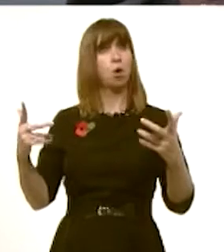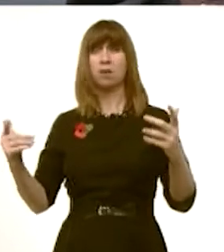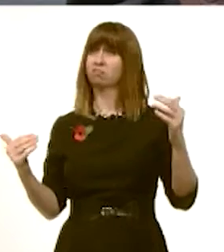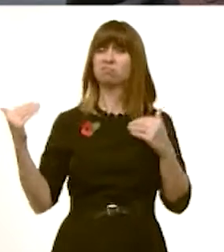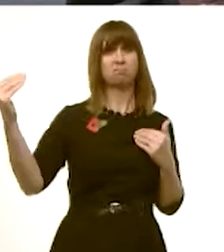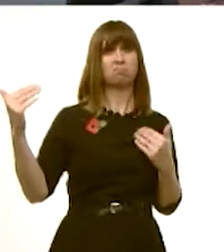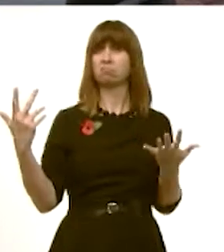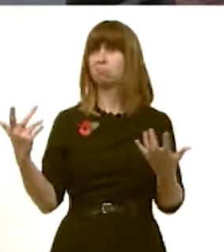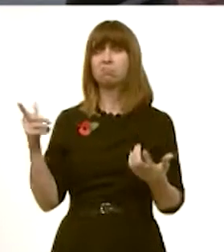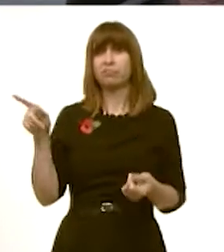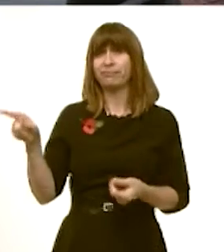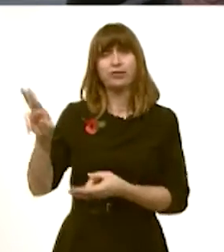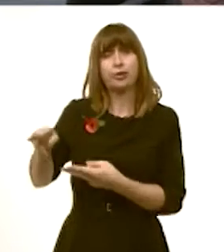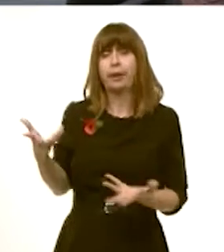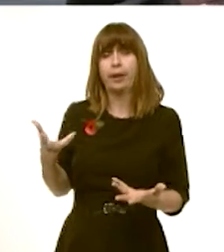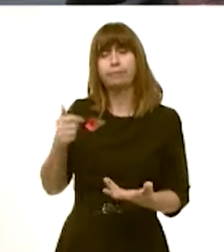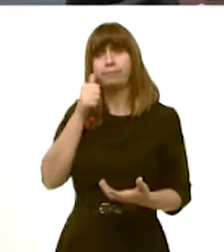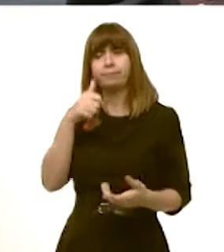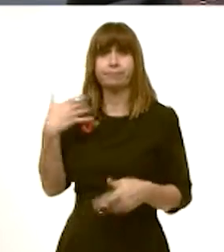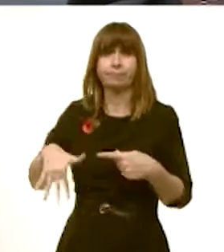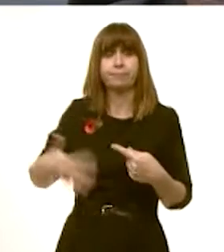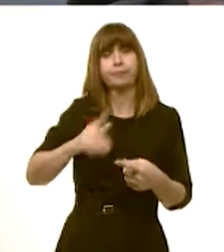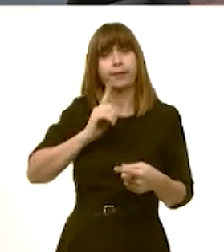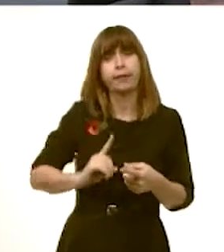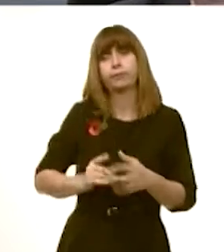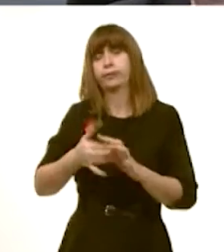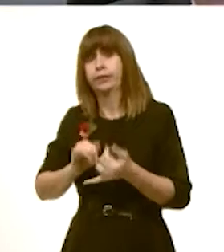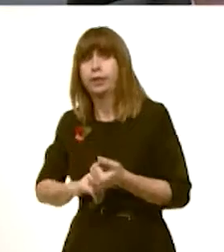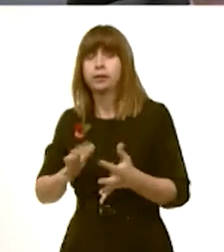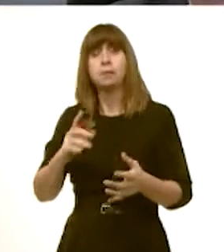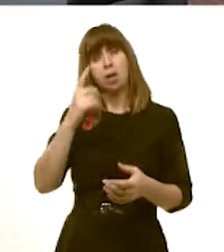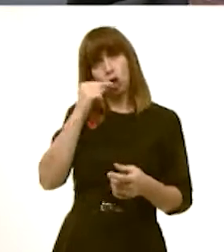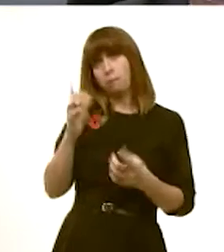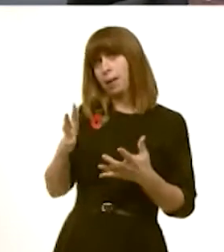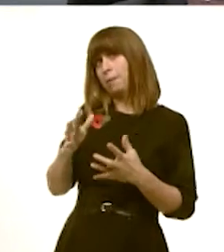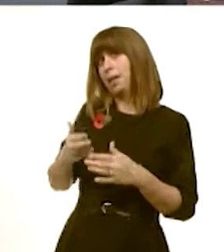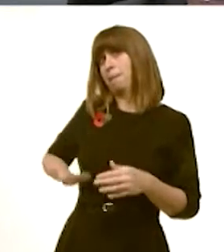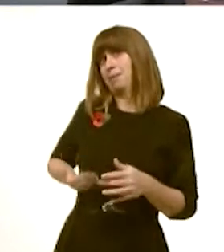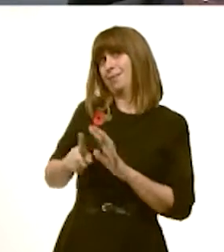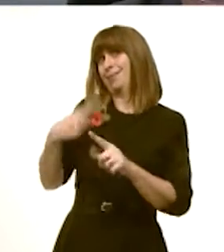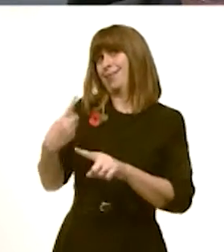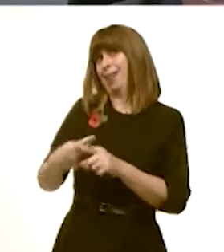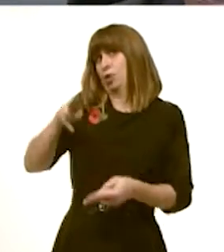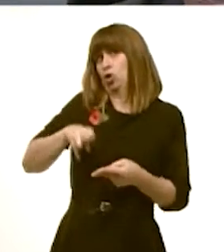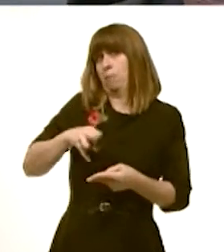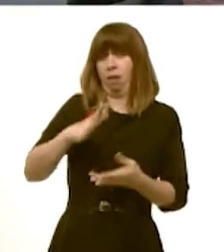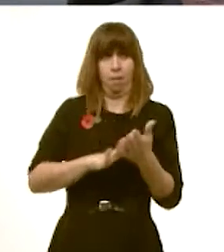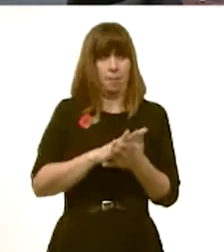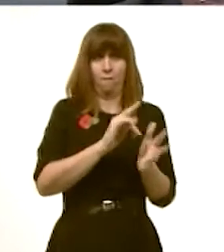itís very small in comparison to the energy costs? Are there issues in terms of business rates that can specifically help Tata in terms of being more competitive?